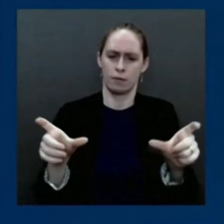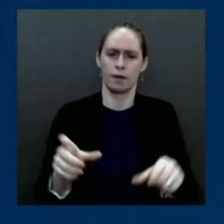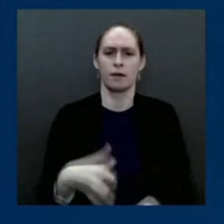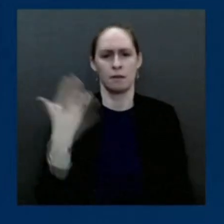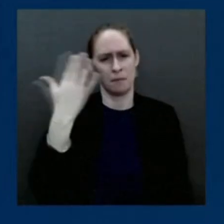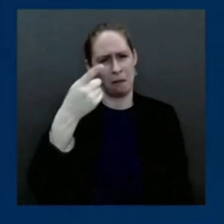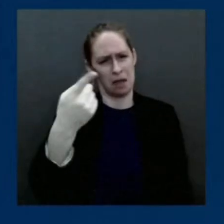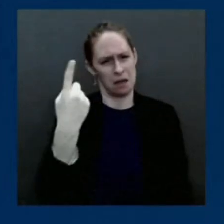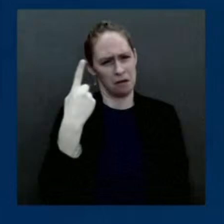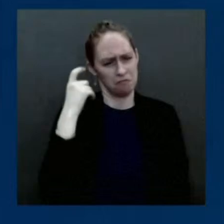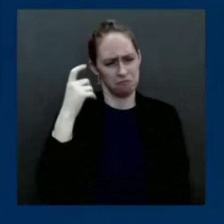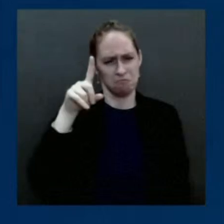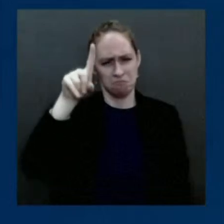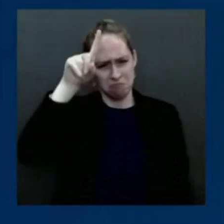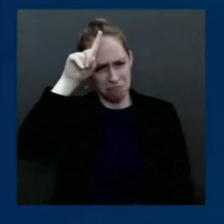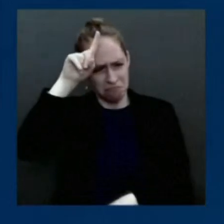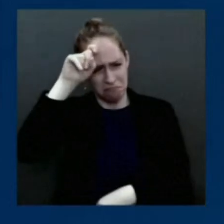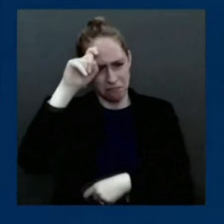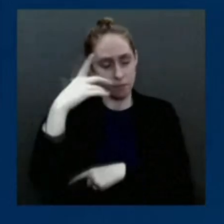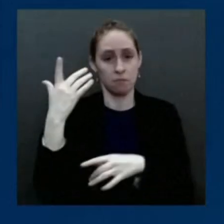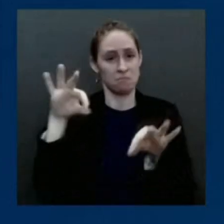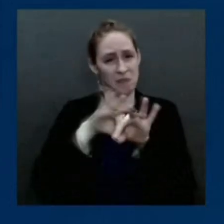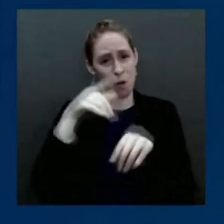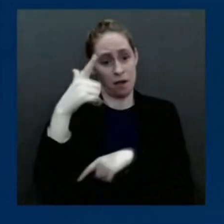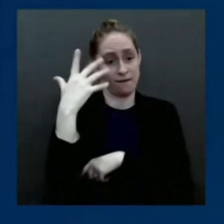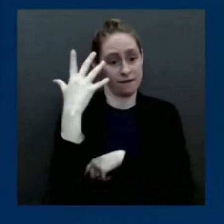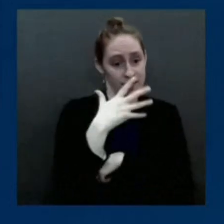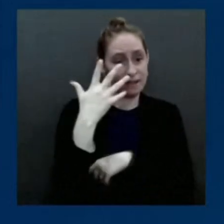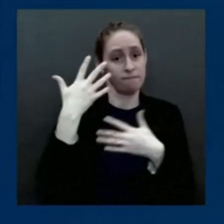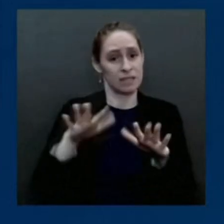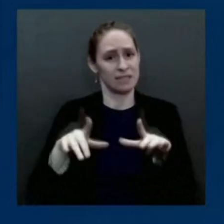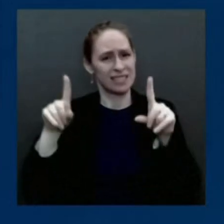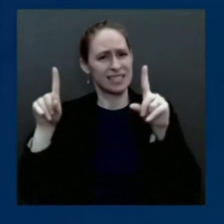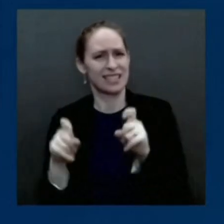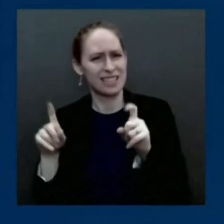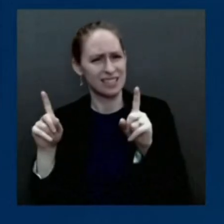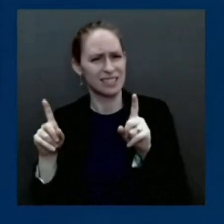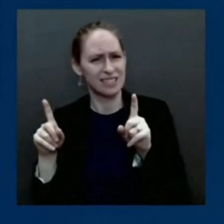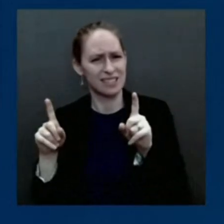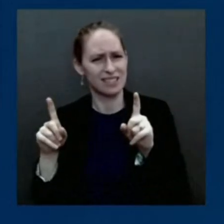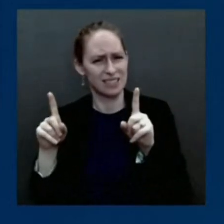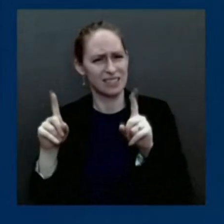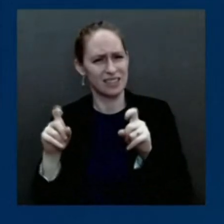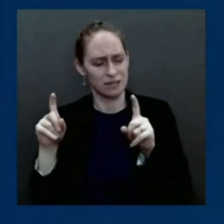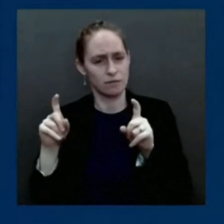THE FIVE DAYS OF ISOLATION FOR